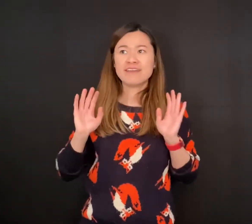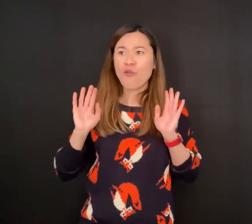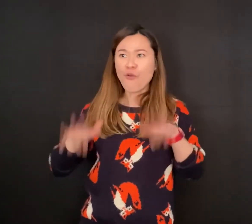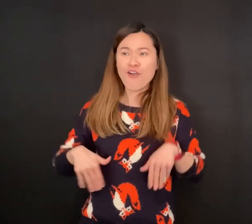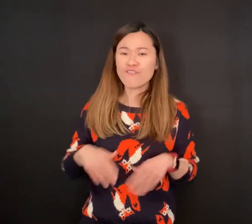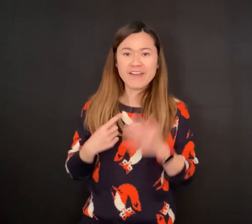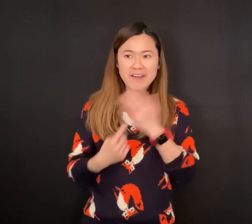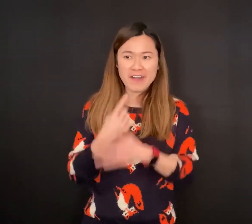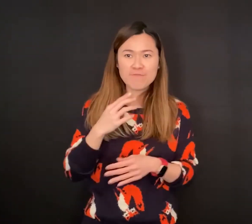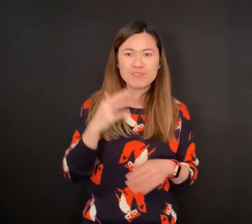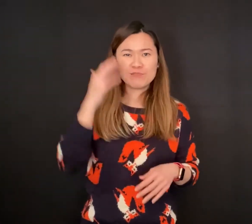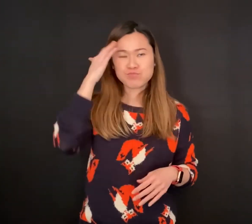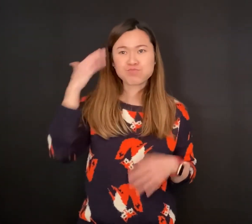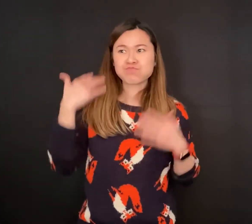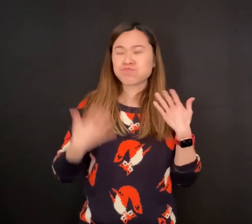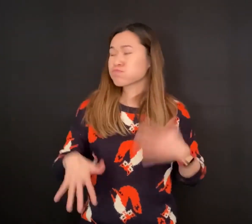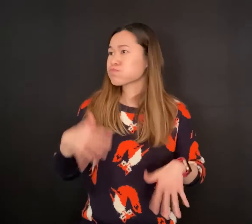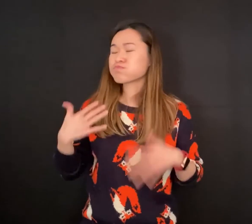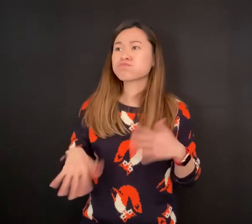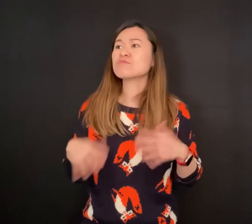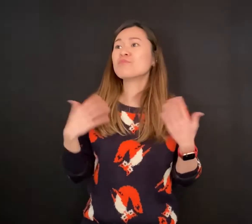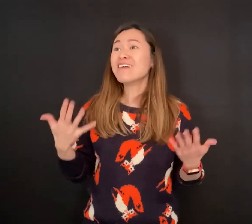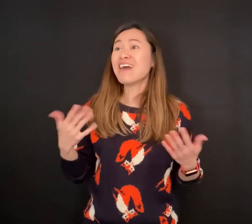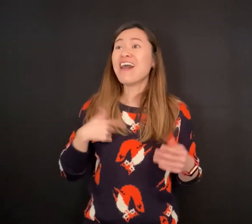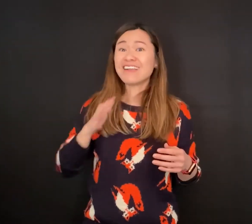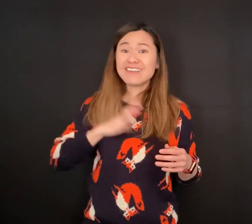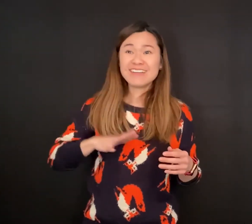Brain injury has been aweful for me.